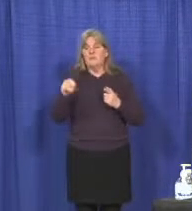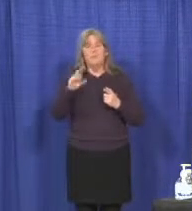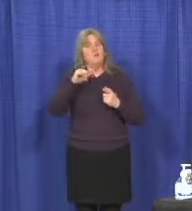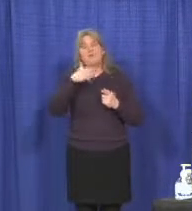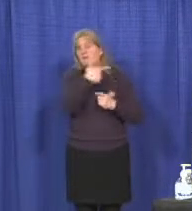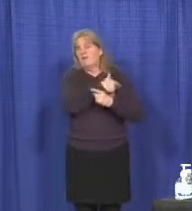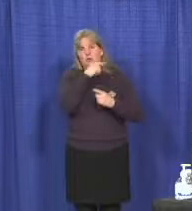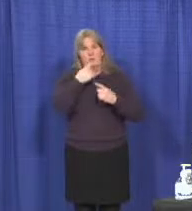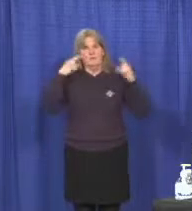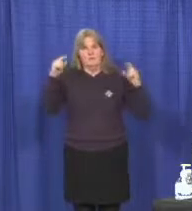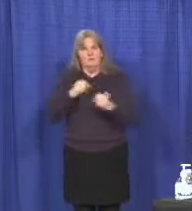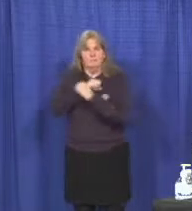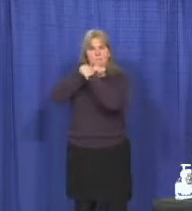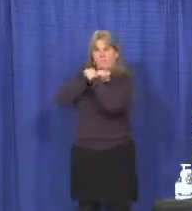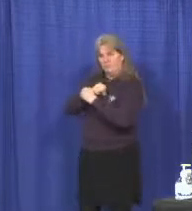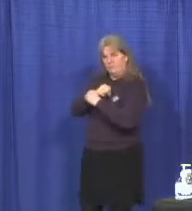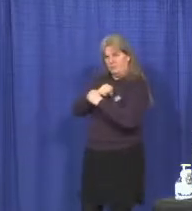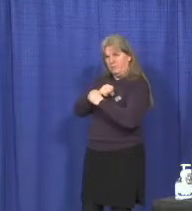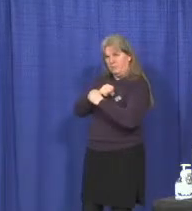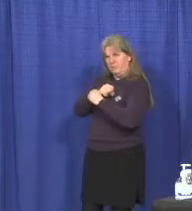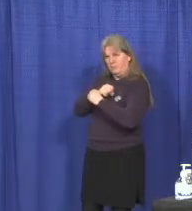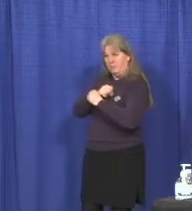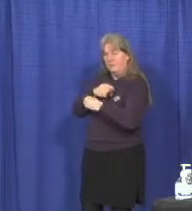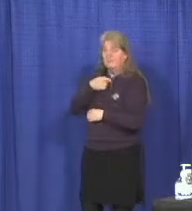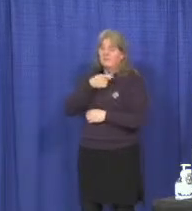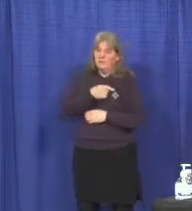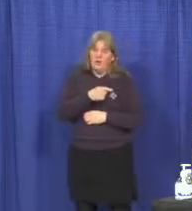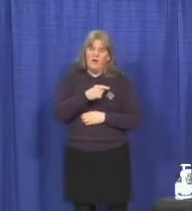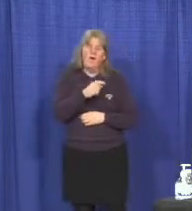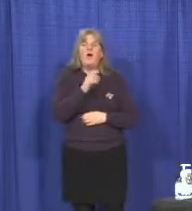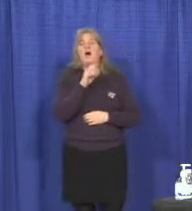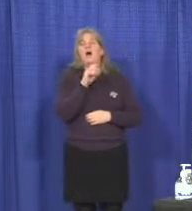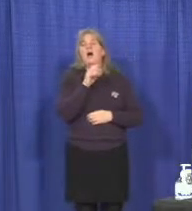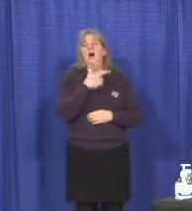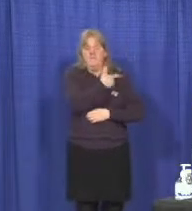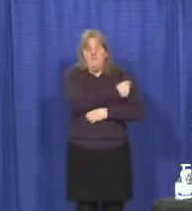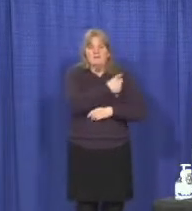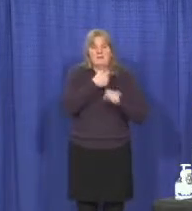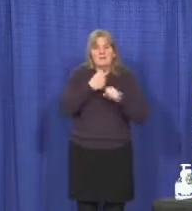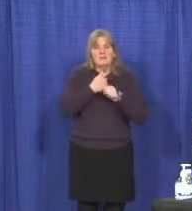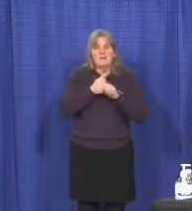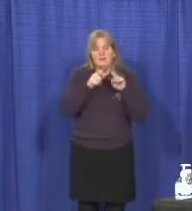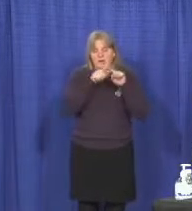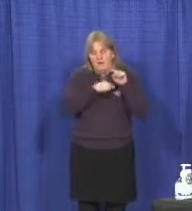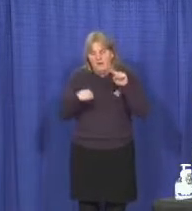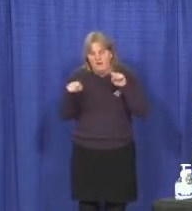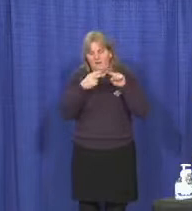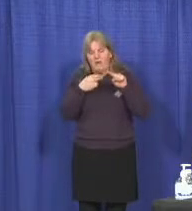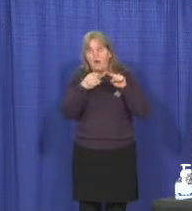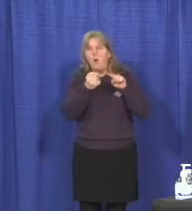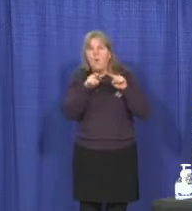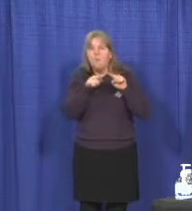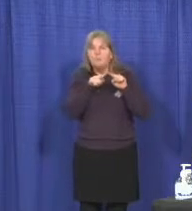vaccine may not work so even vaccine alone may not be as efficient layer of protection